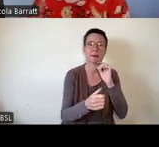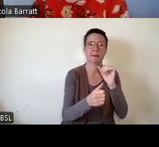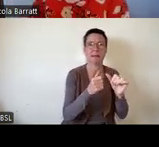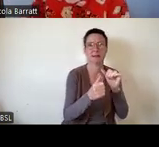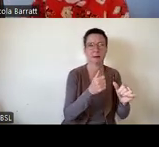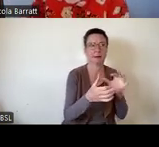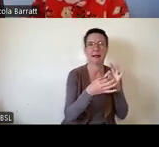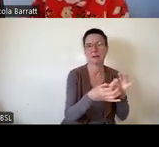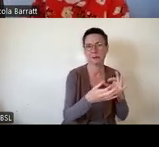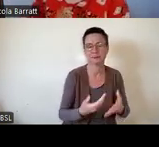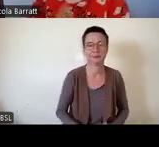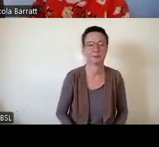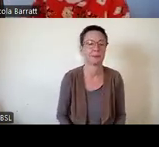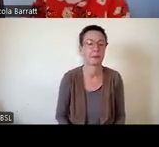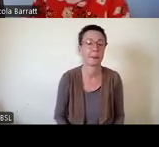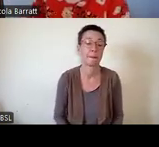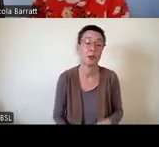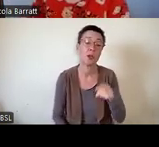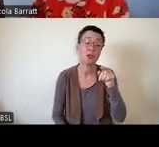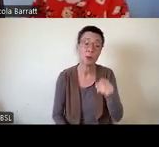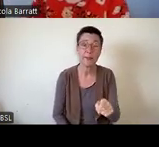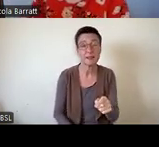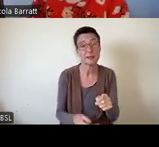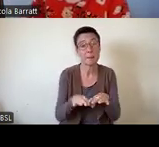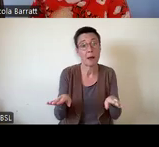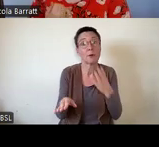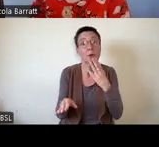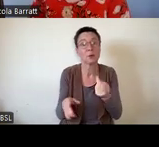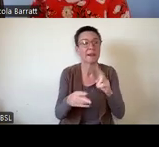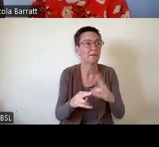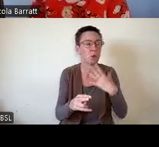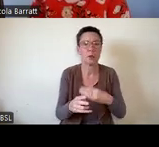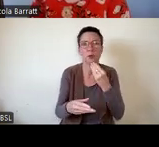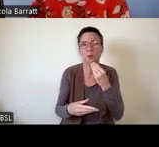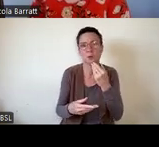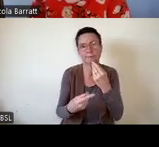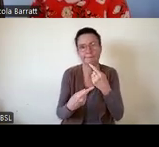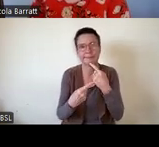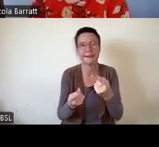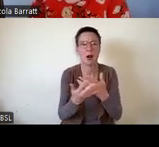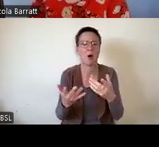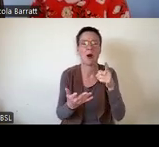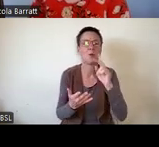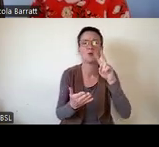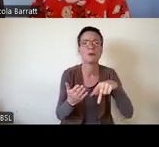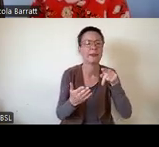This format is useful if you've got lots to say on the topic. I'm not going to read out this post from The MERL,